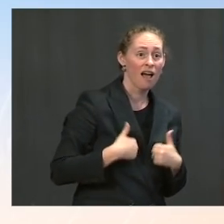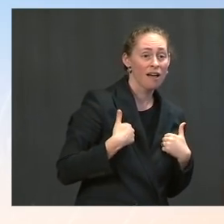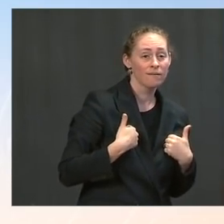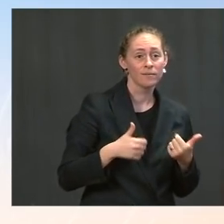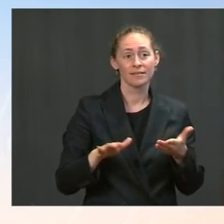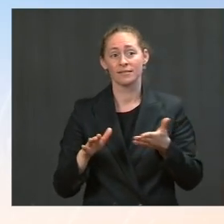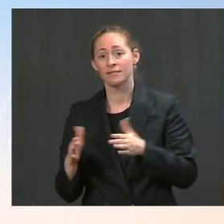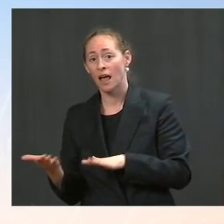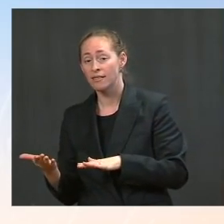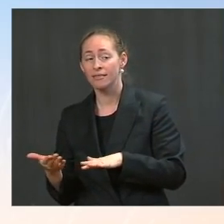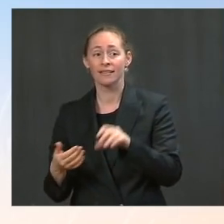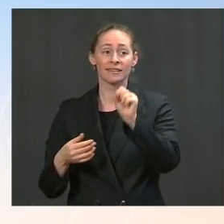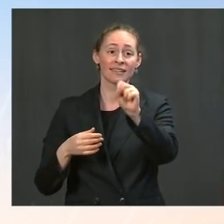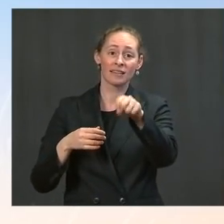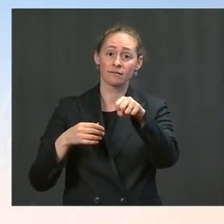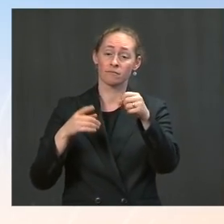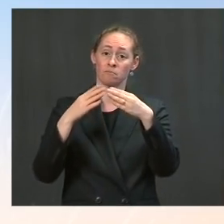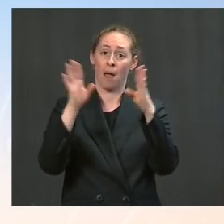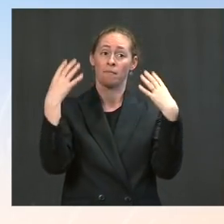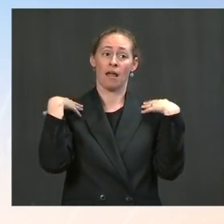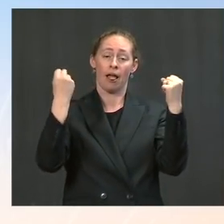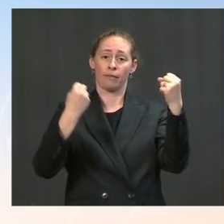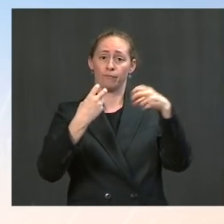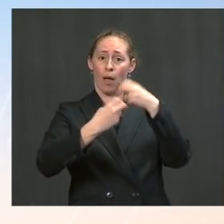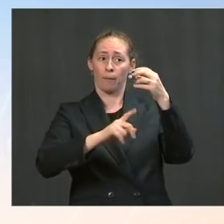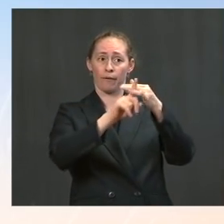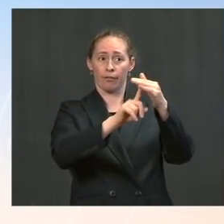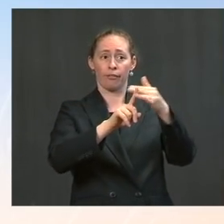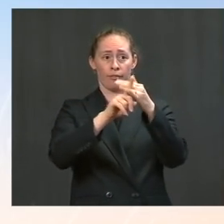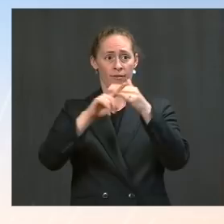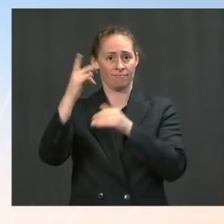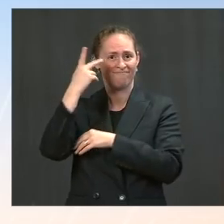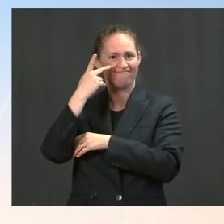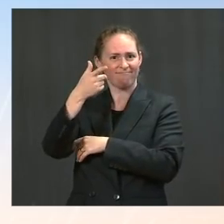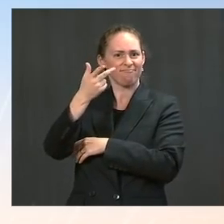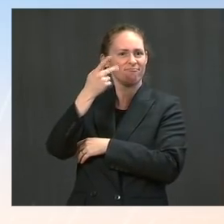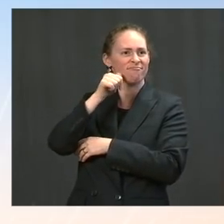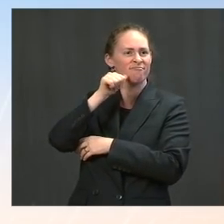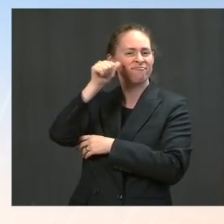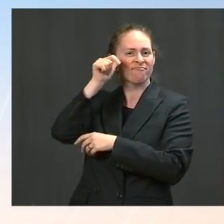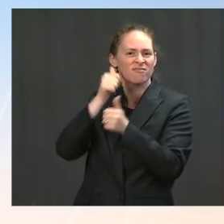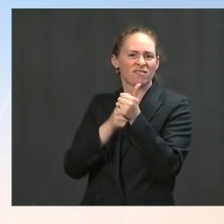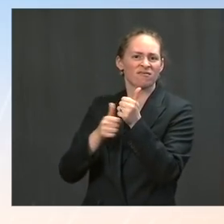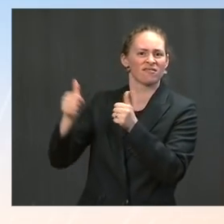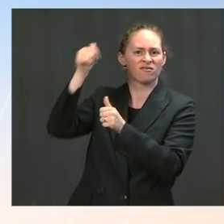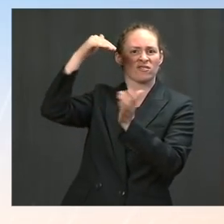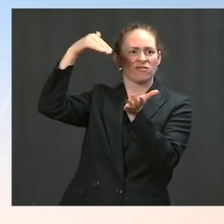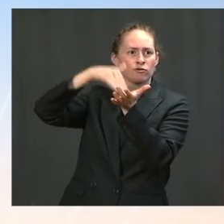That's why the Surgeon General was here talking about it yesterday. There are trends, we can see, any --